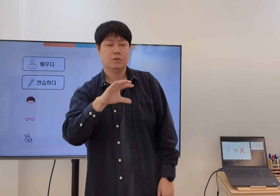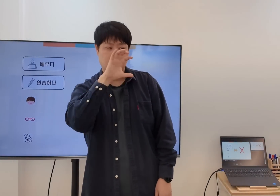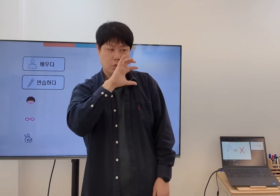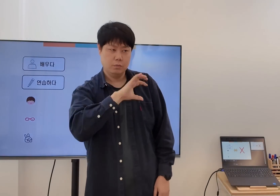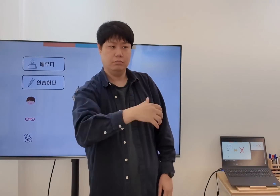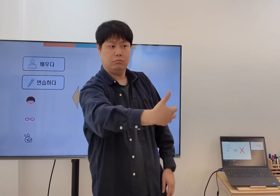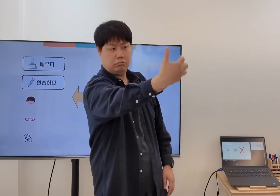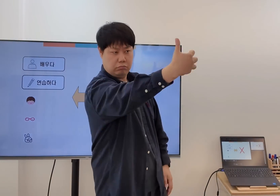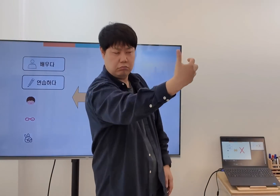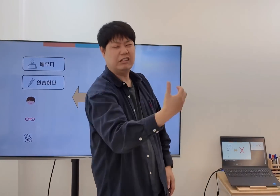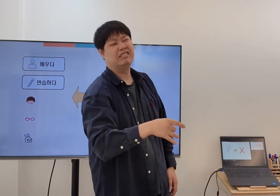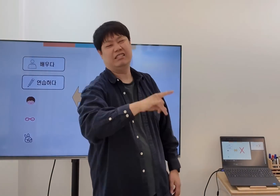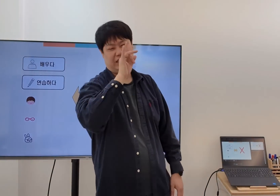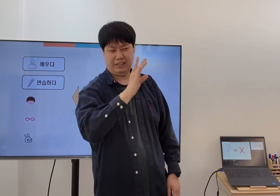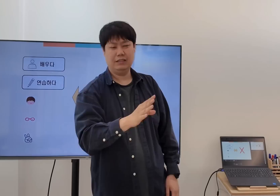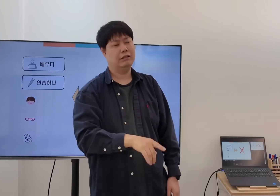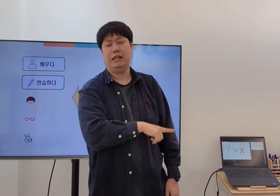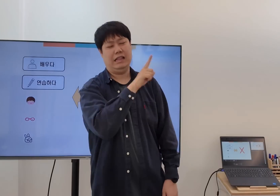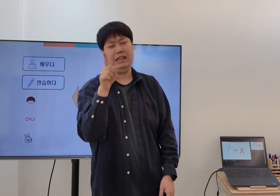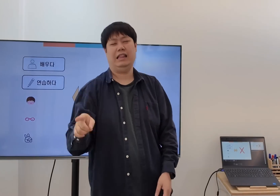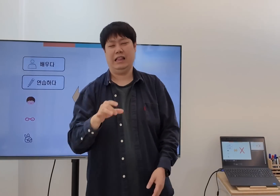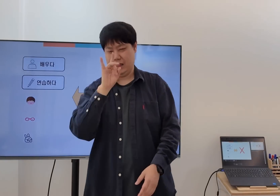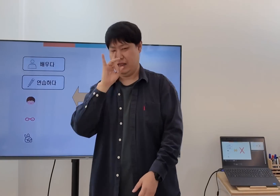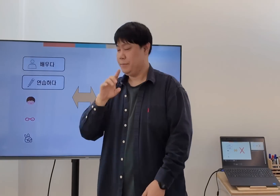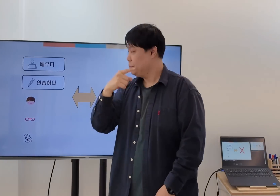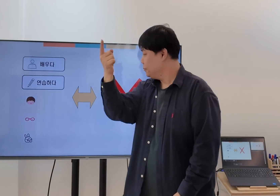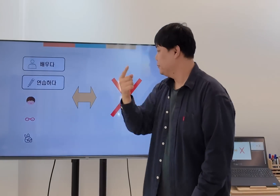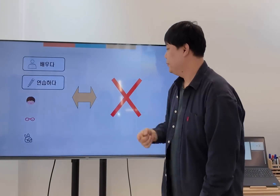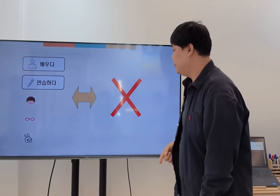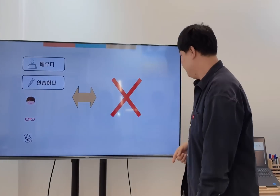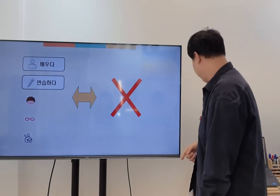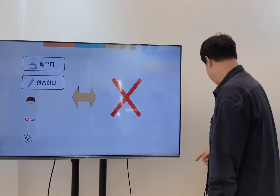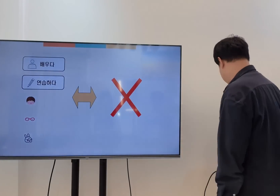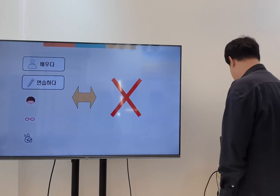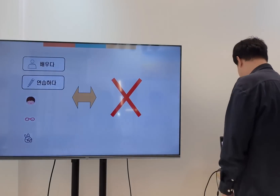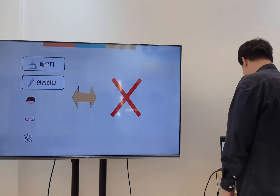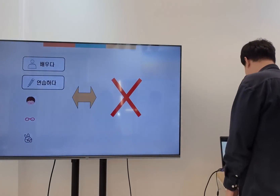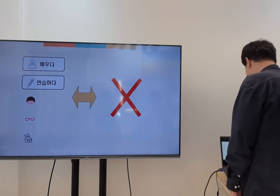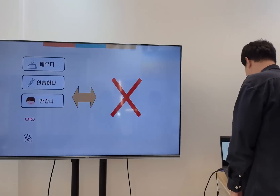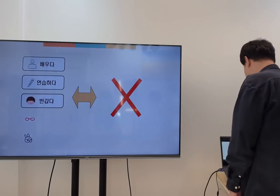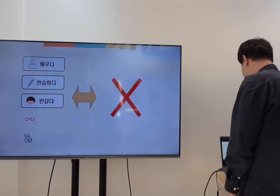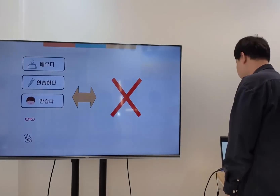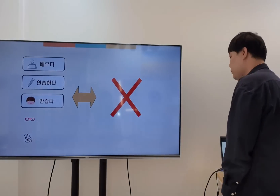The same goes for ‘practice’. Moving on to the next step.